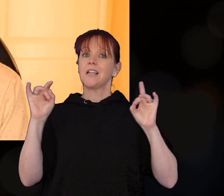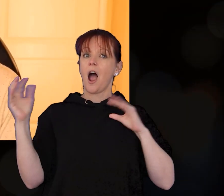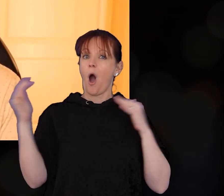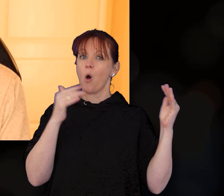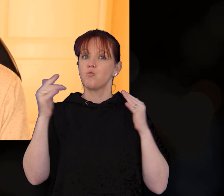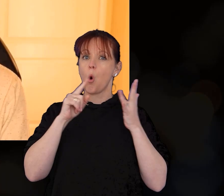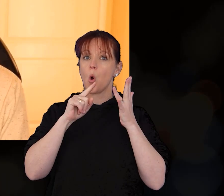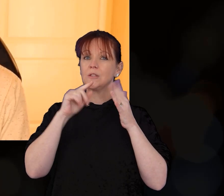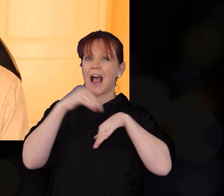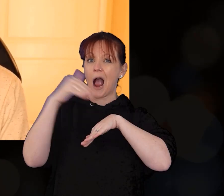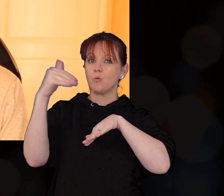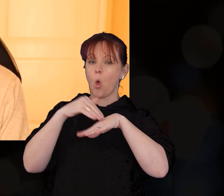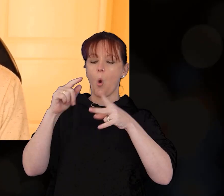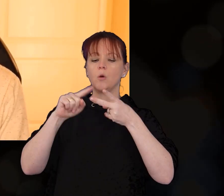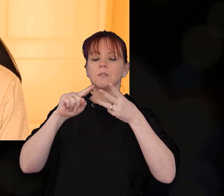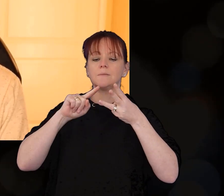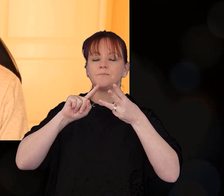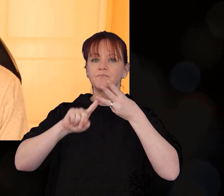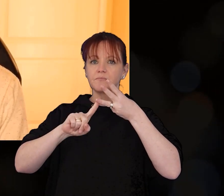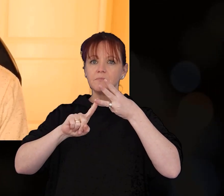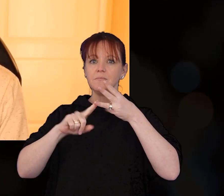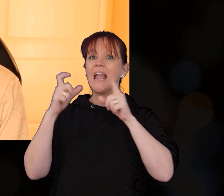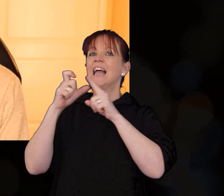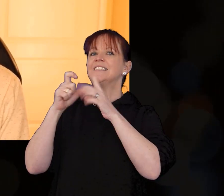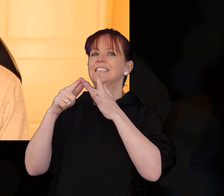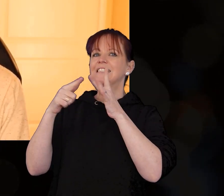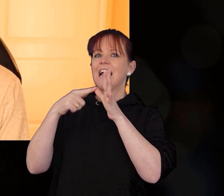And the winner of Best Blind and Low Vision Accessibility is...